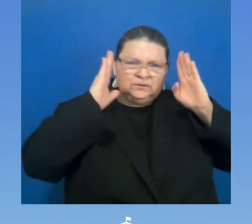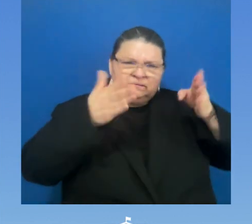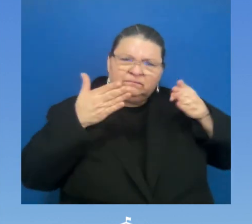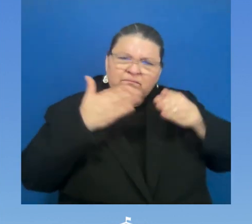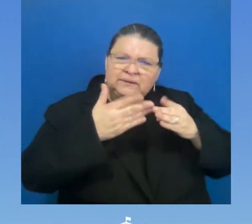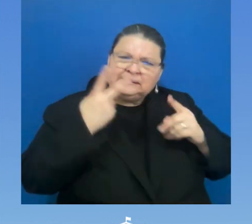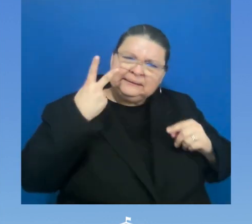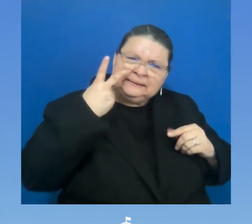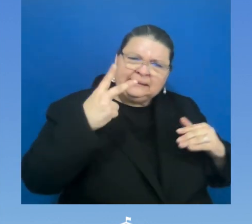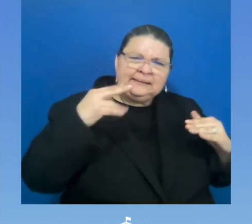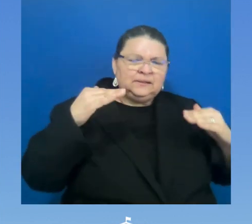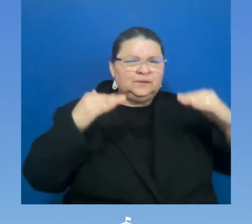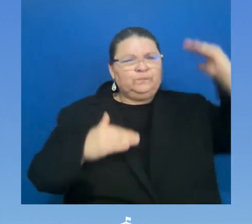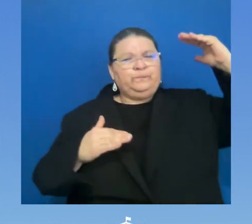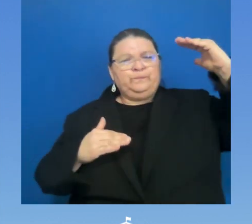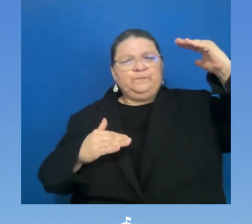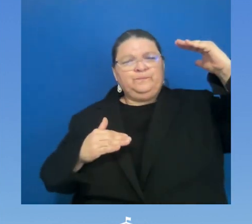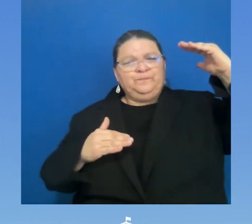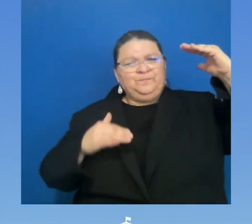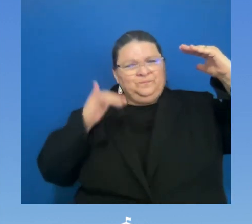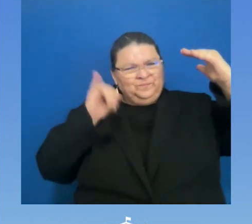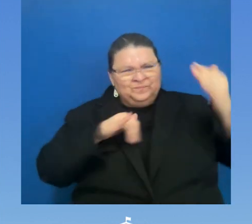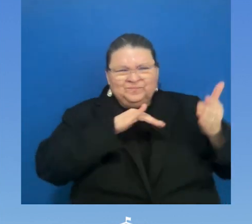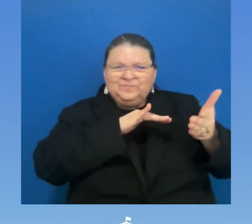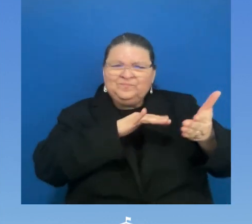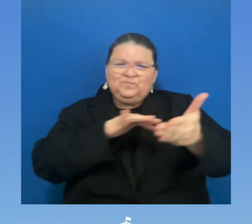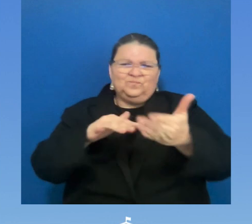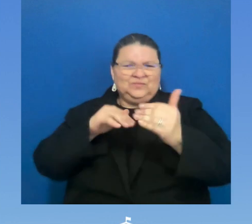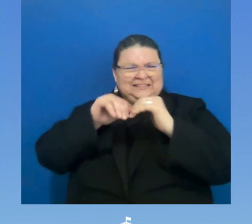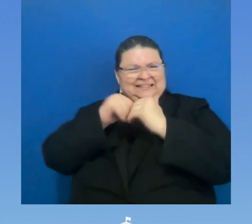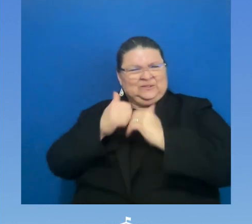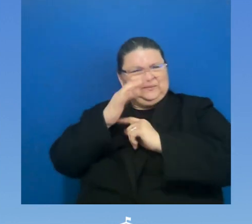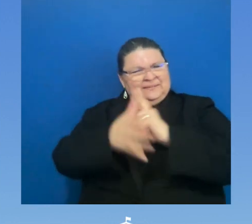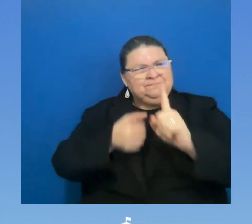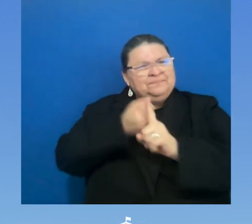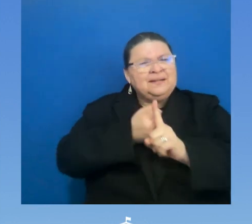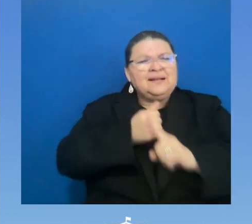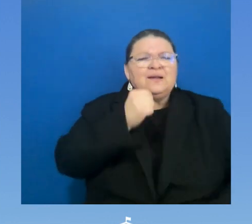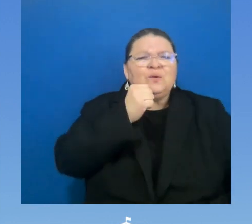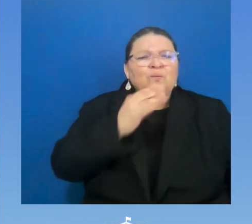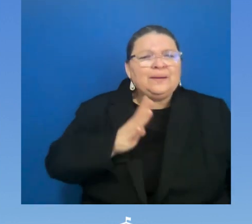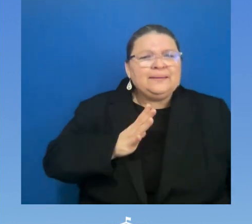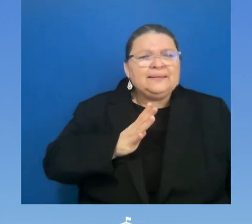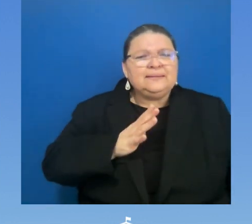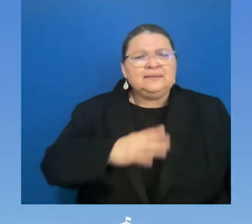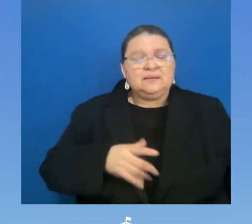especially for women. As you well know, the average woman in the U.S.